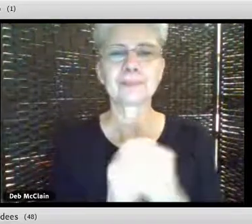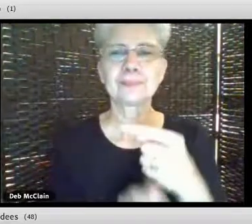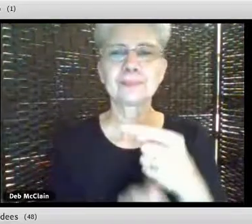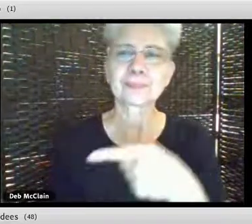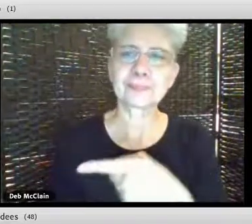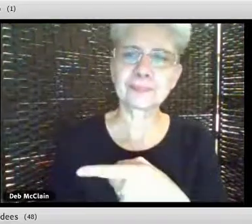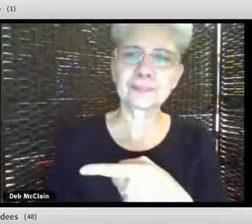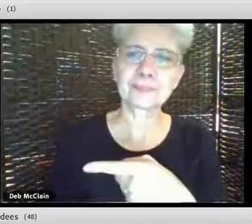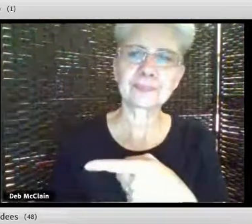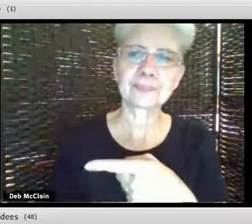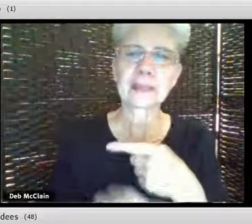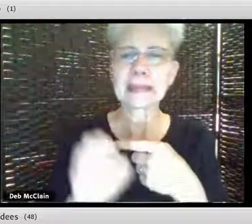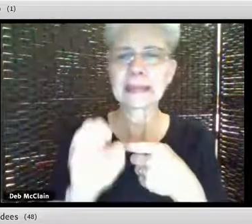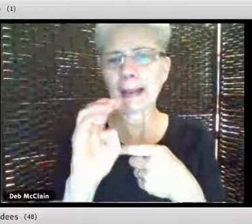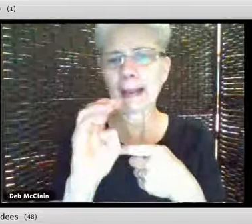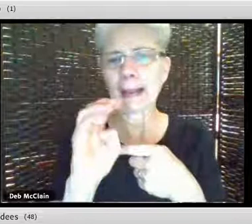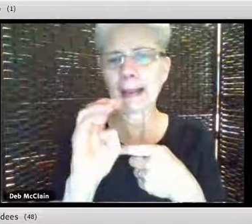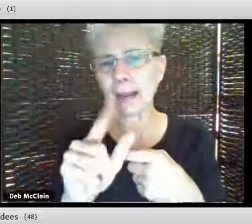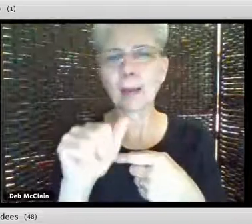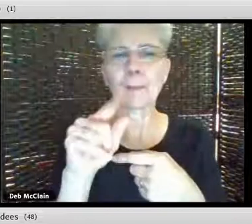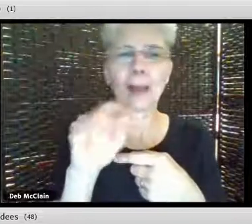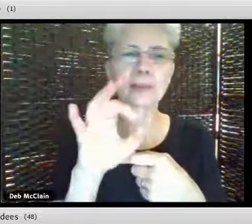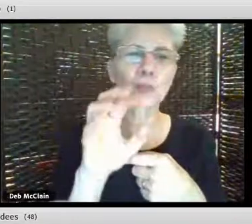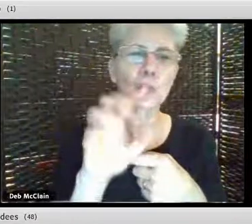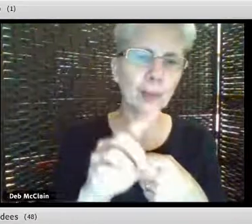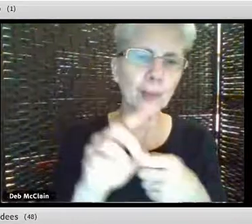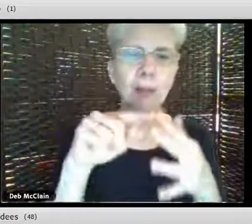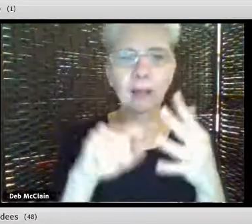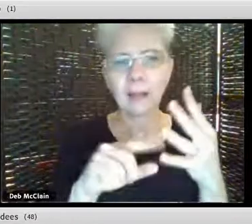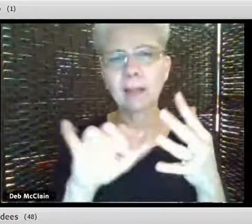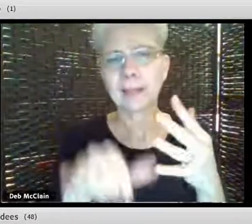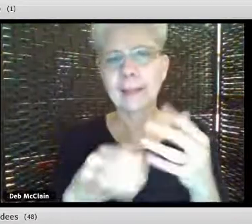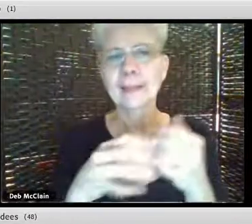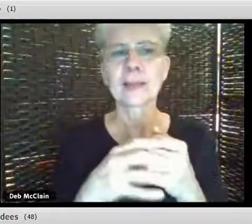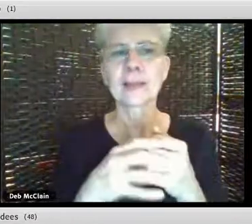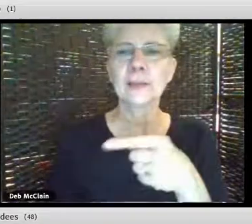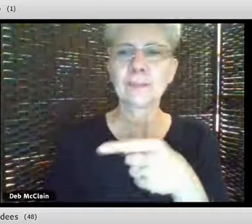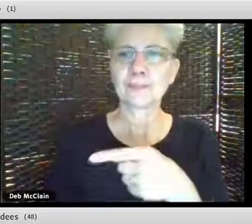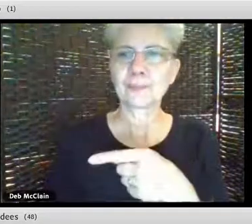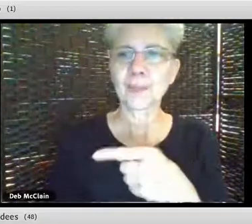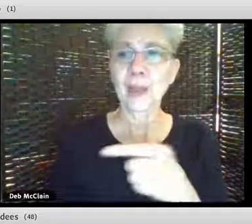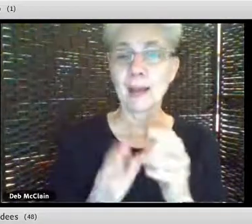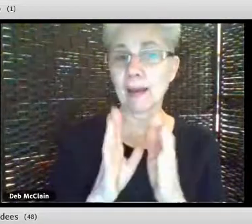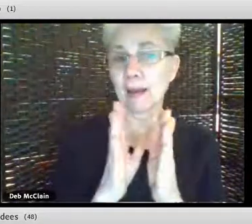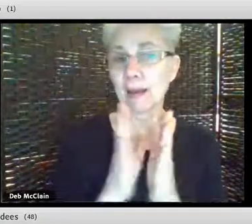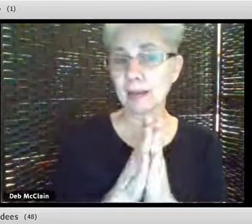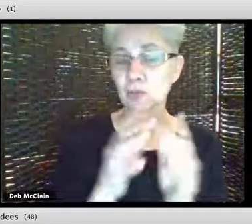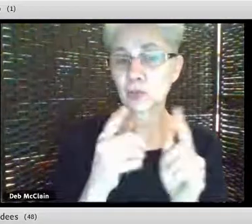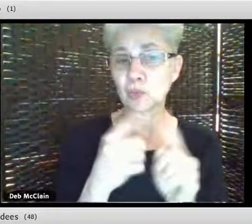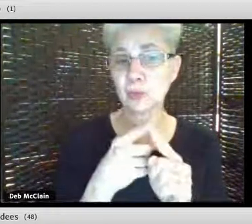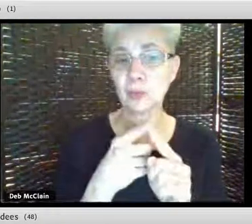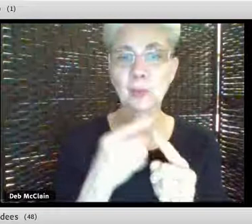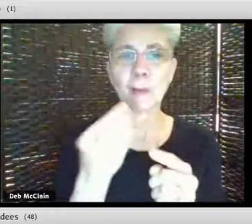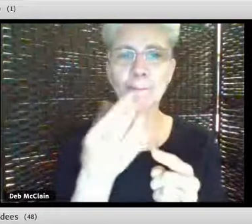You can pick your name, e-mail, pick a password, and then it's going to ask you